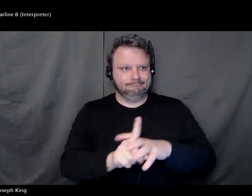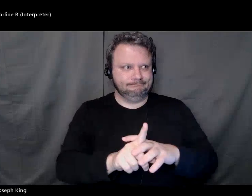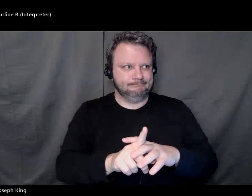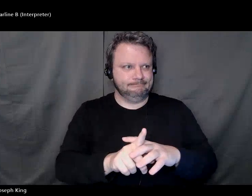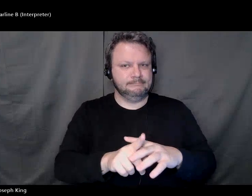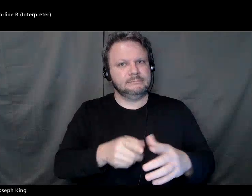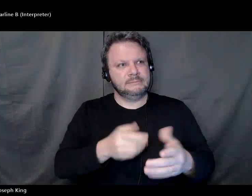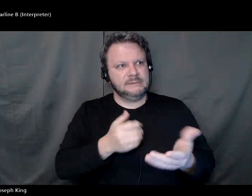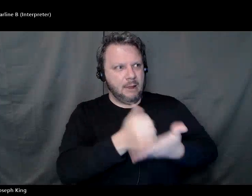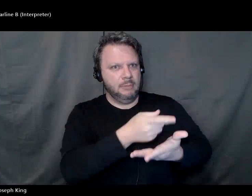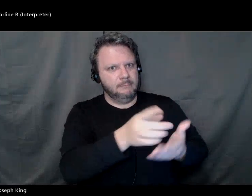When I think about.